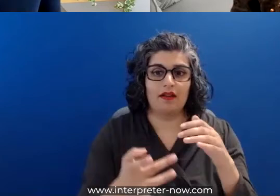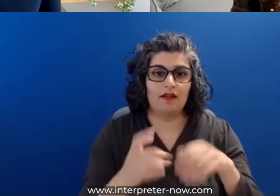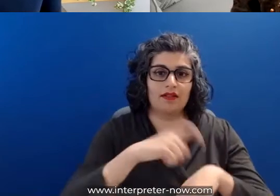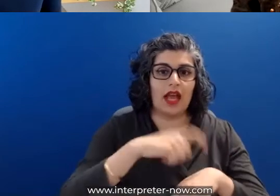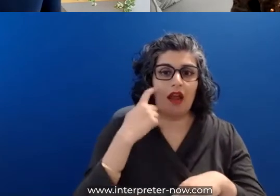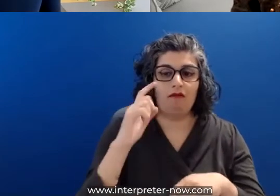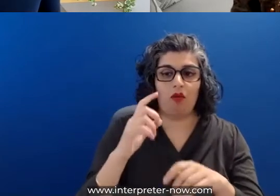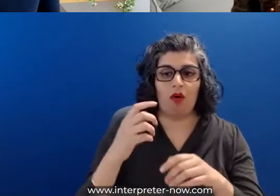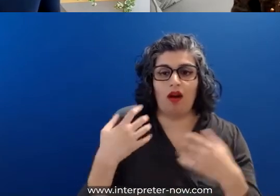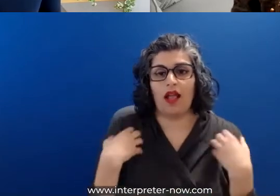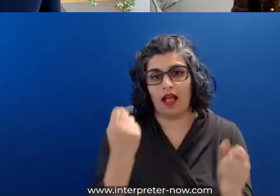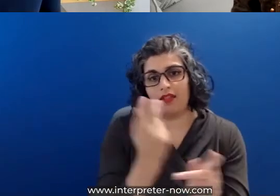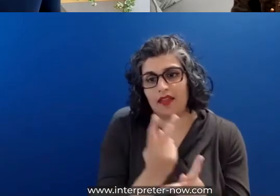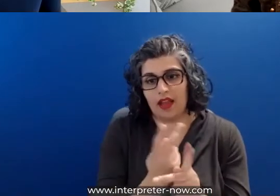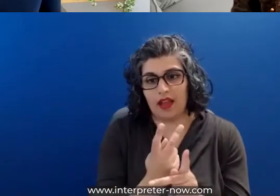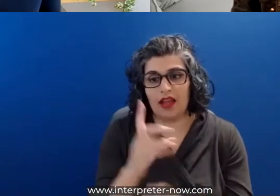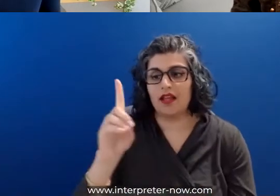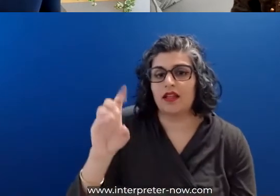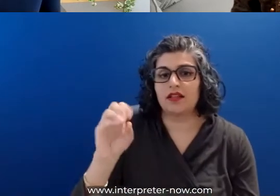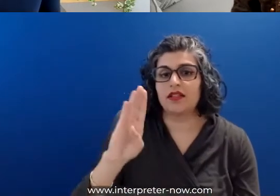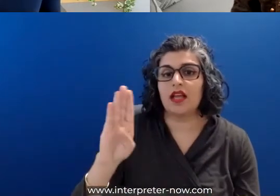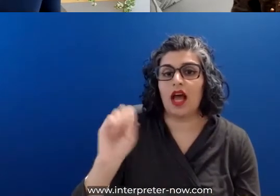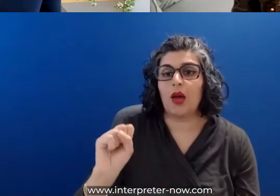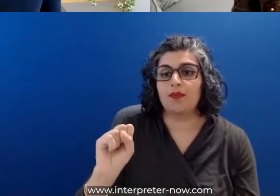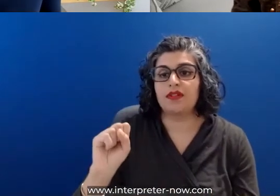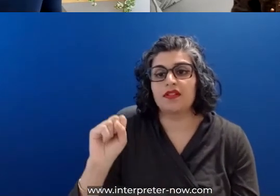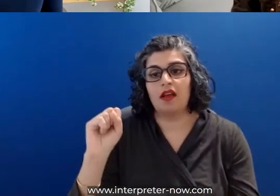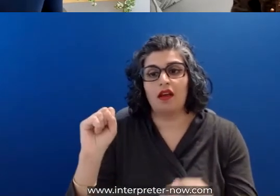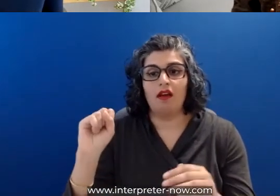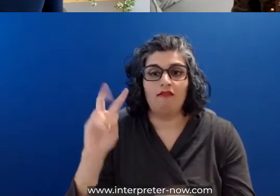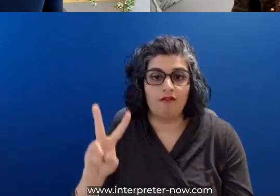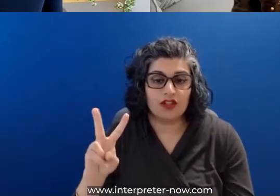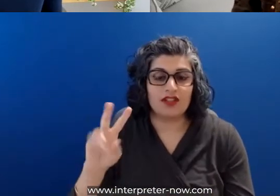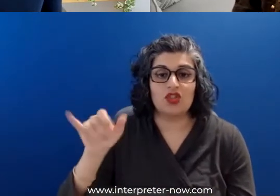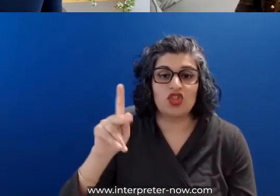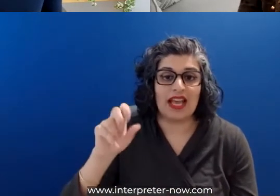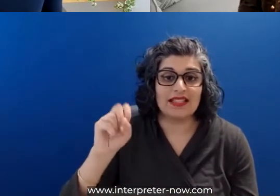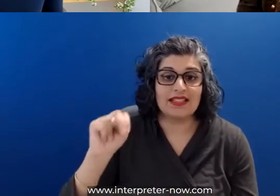healthcare and the Dobbs versus Jackson Women's Health Organization ruling that just came about, too.